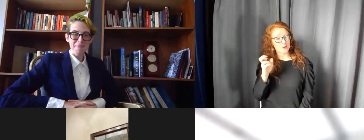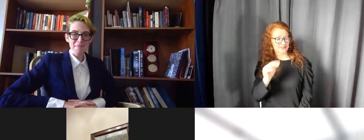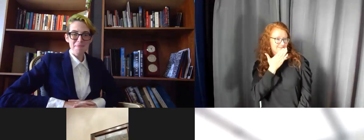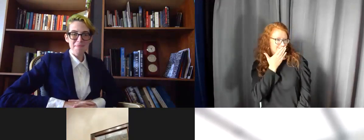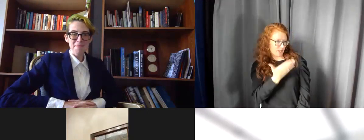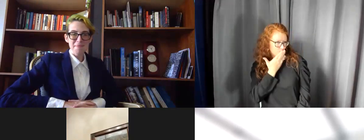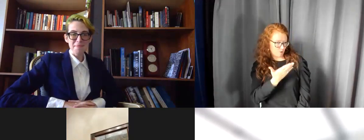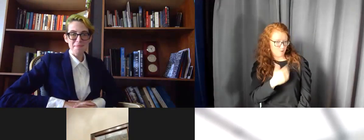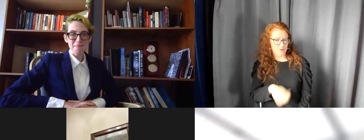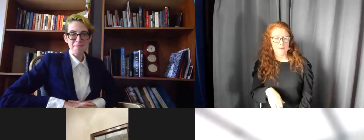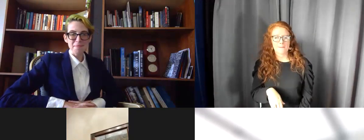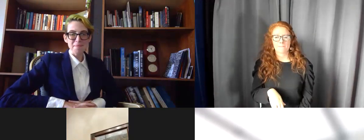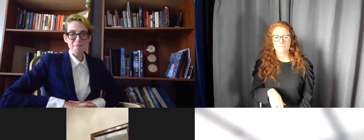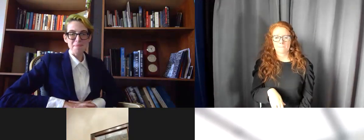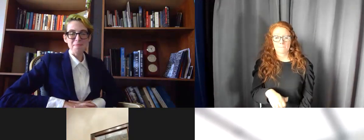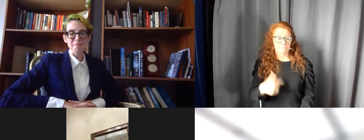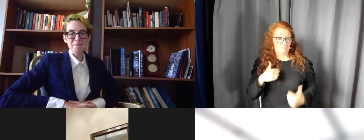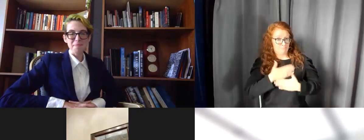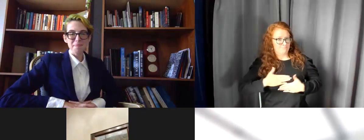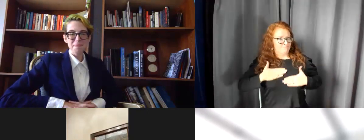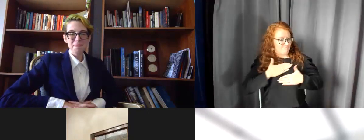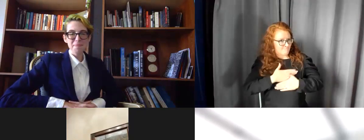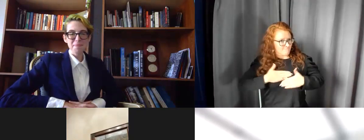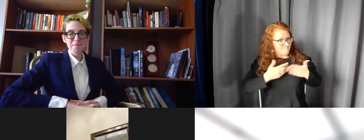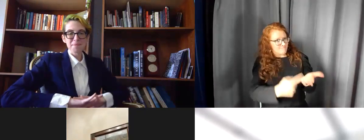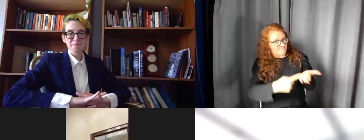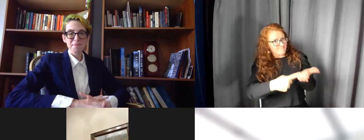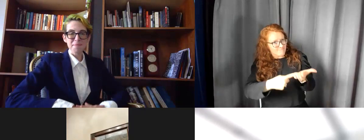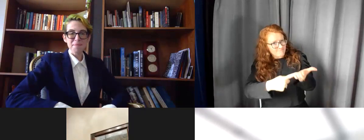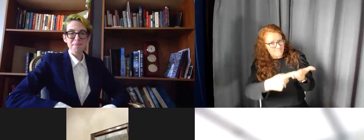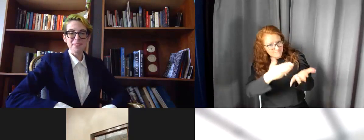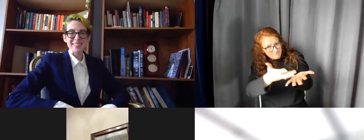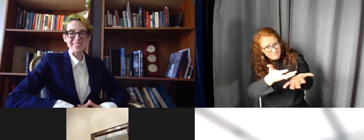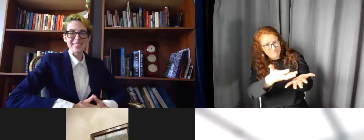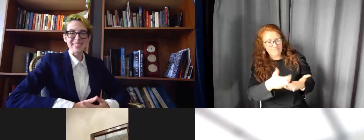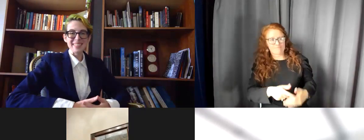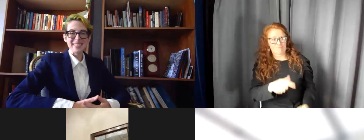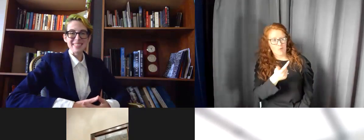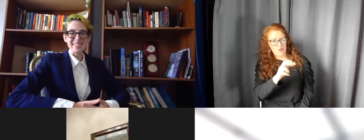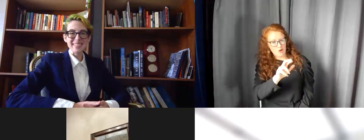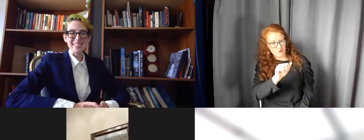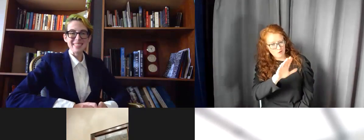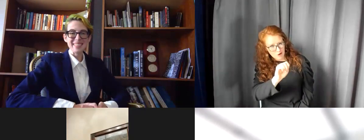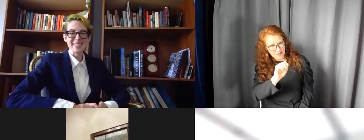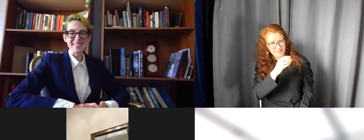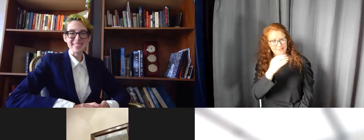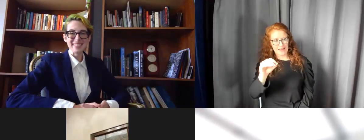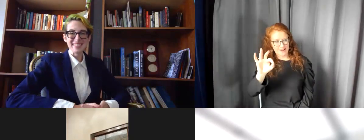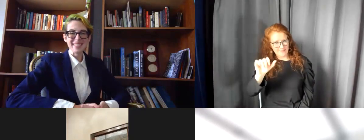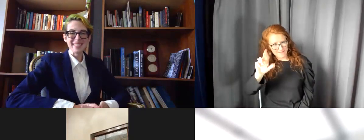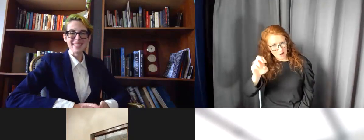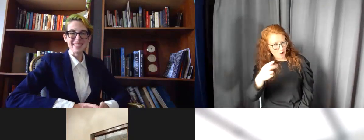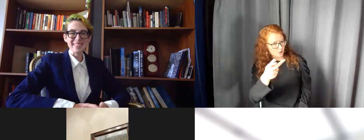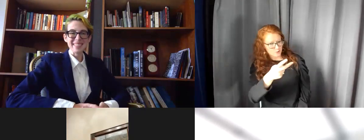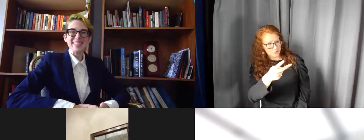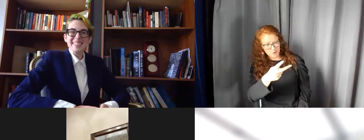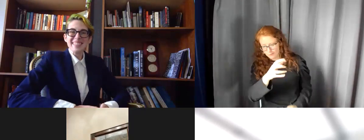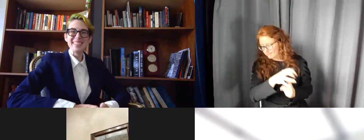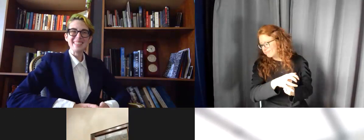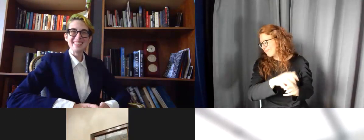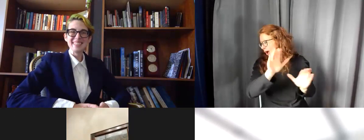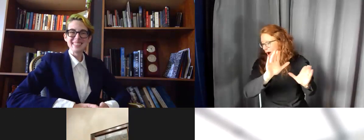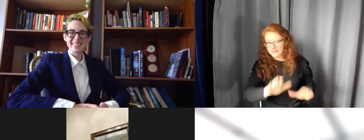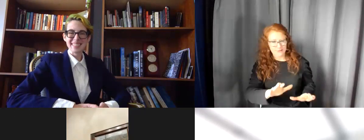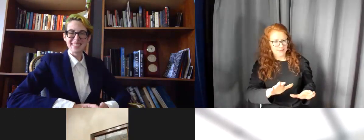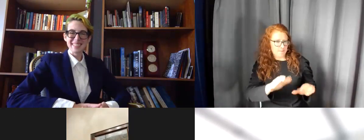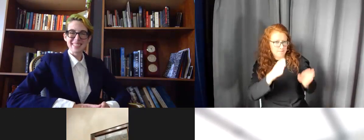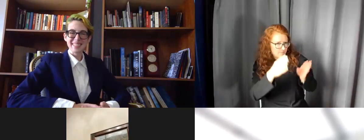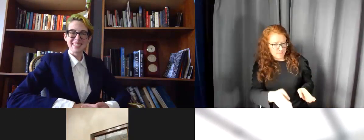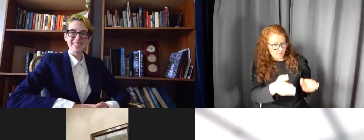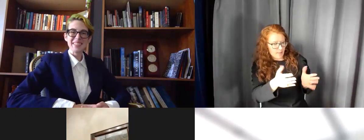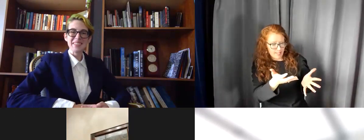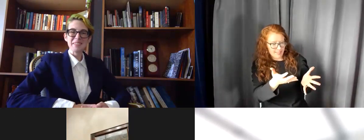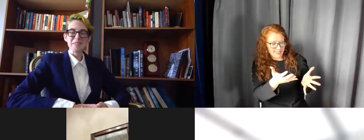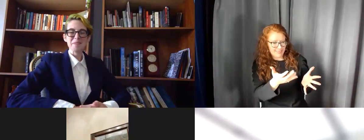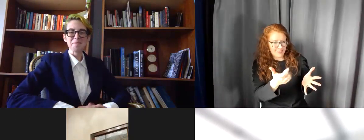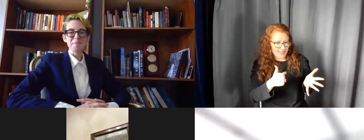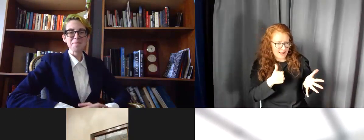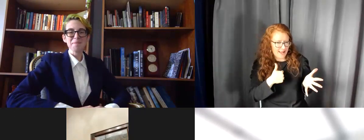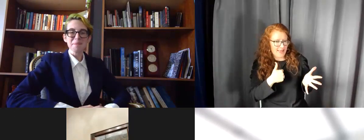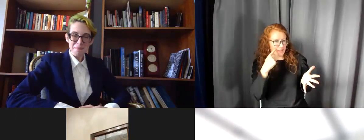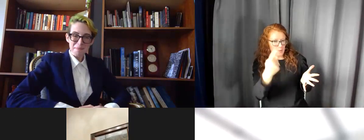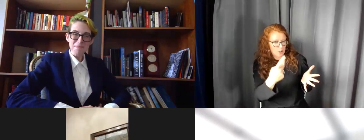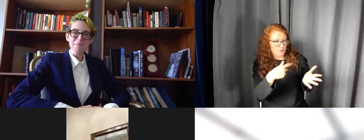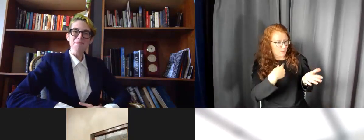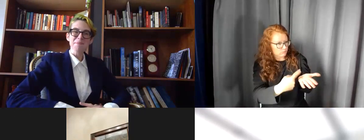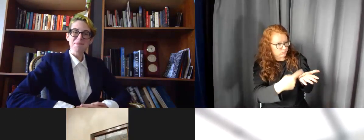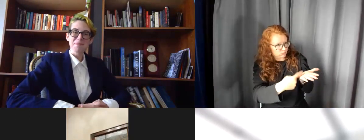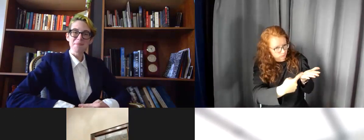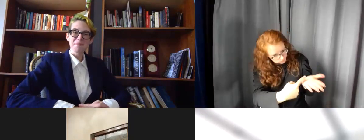Jordan Radford: I. I have enjoyed this conversation with both of you, where you are awesome humans, and I wouldn't despair in talking further. This is